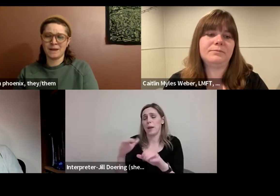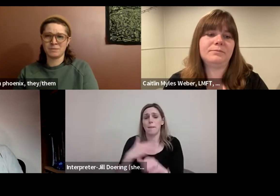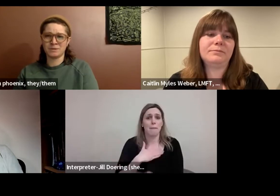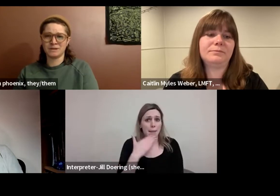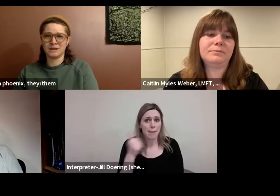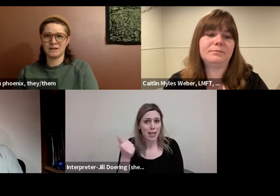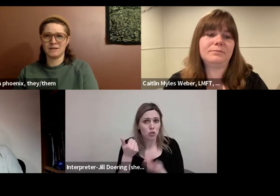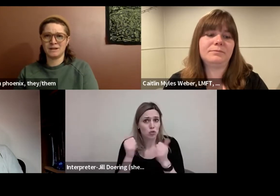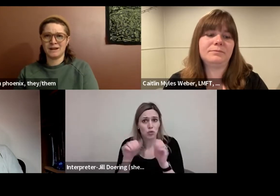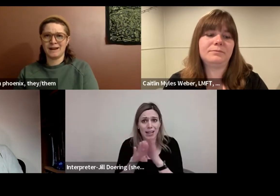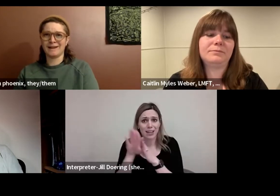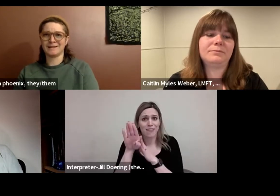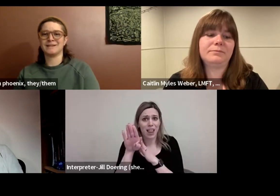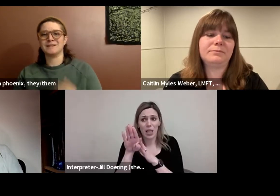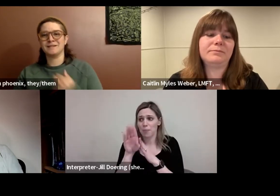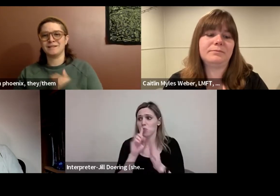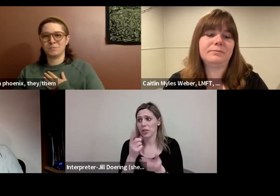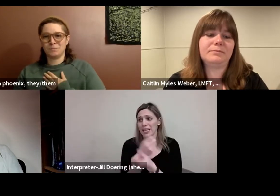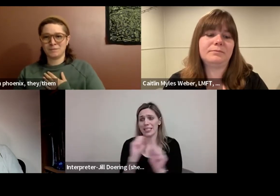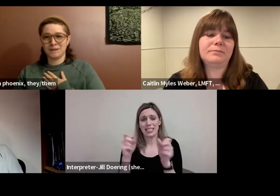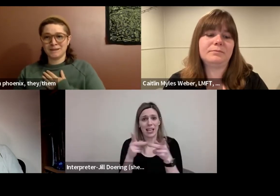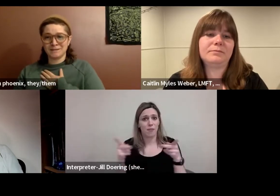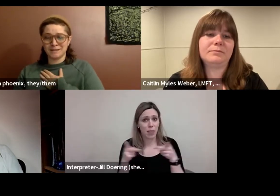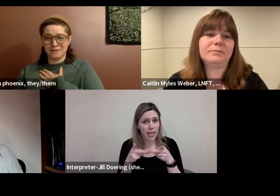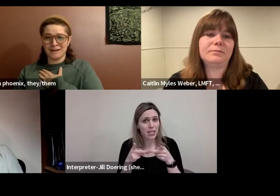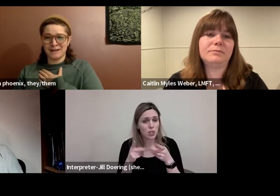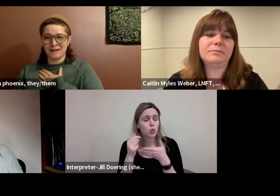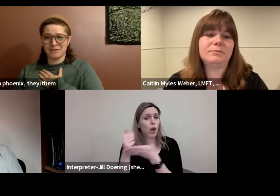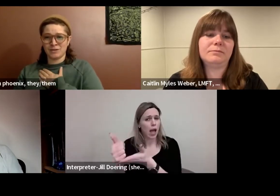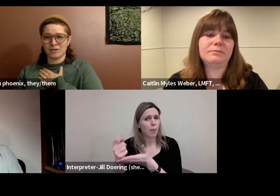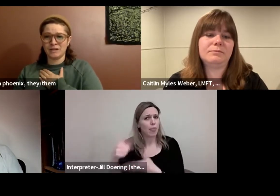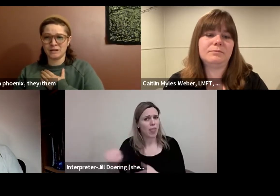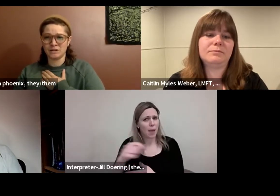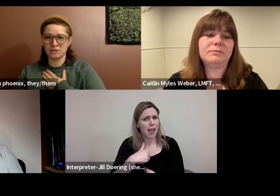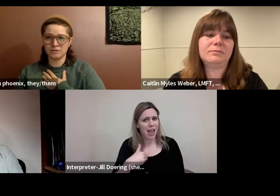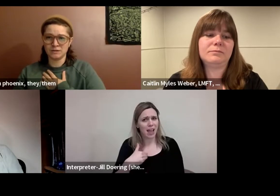that person access a space of safety internally too.